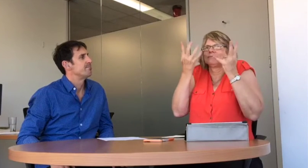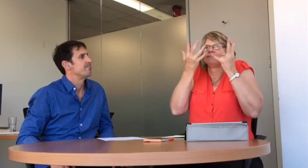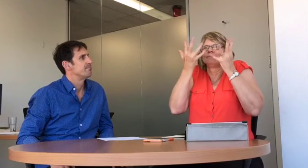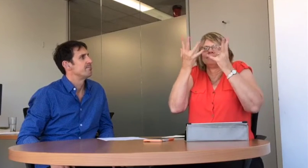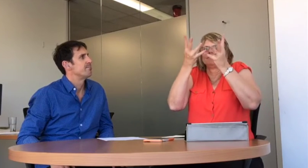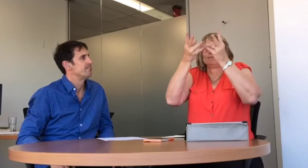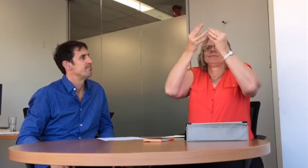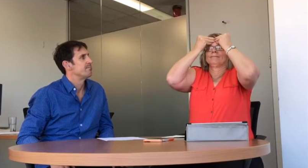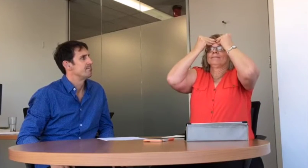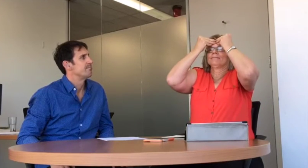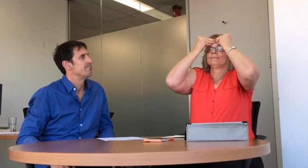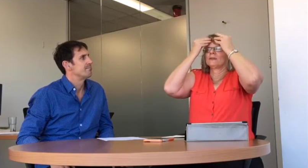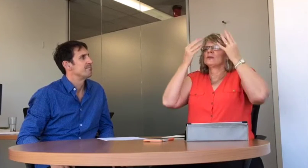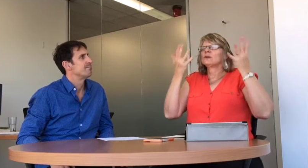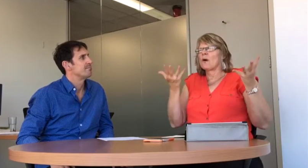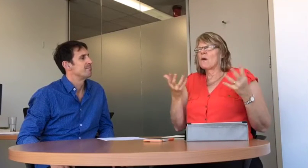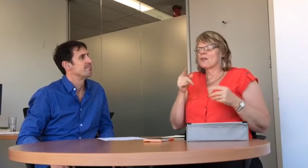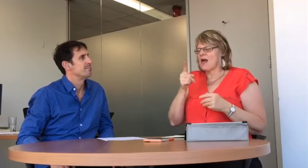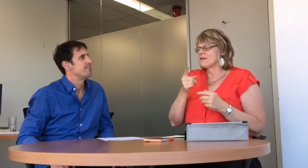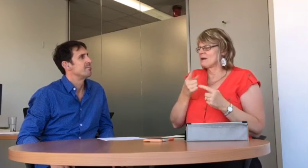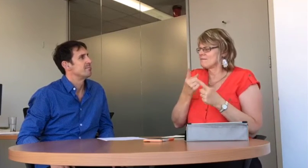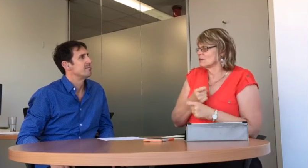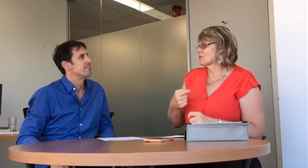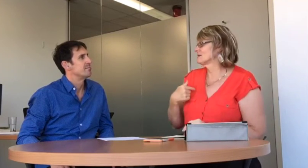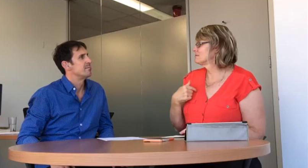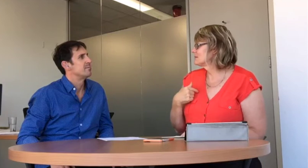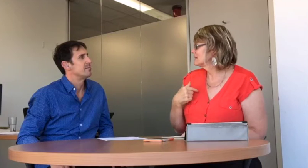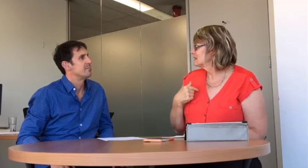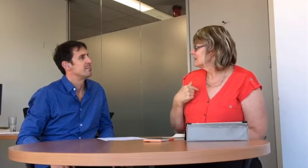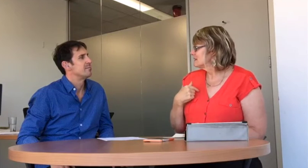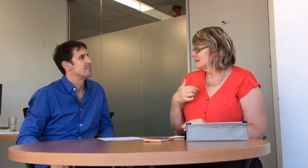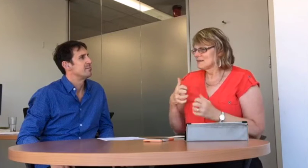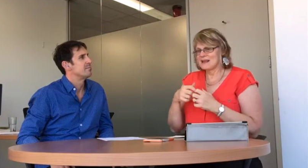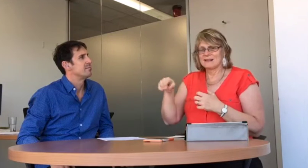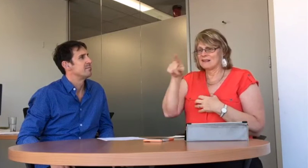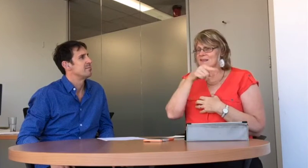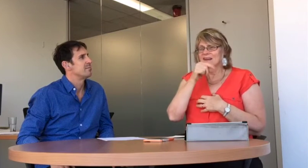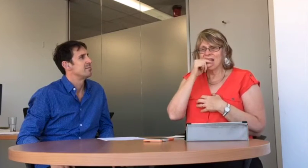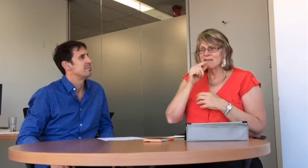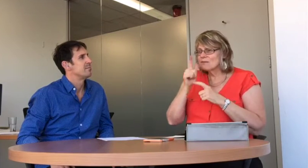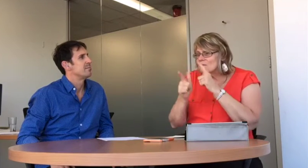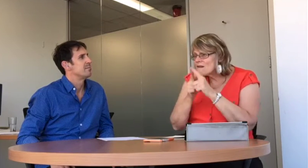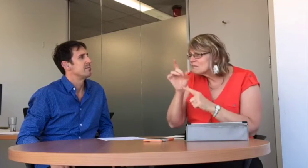It's too hard for them to grasp. They can't conceptualise it. And that frustrates me.